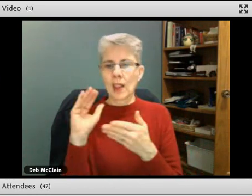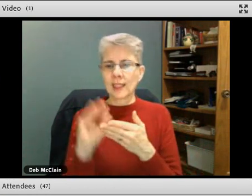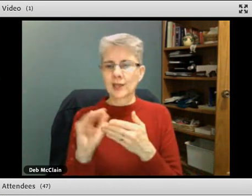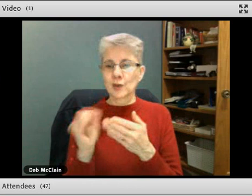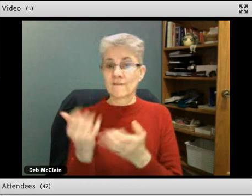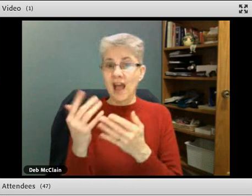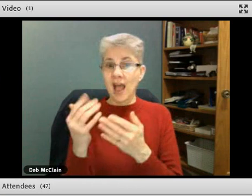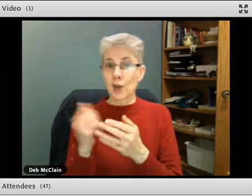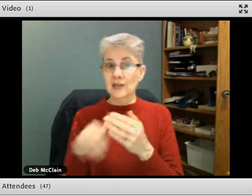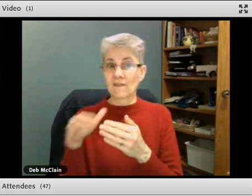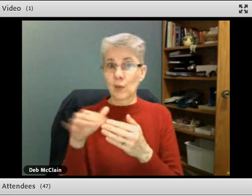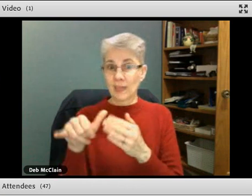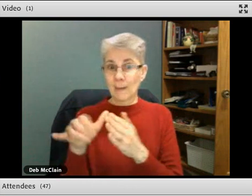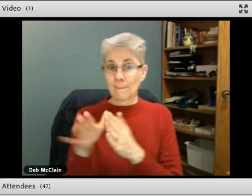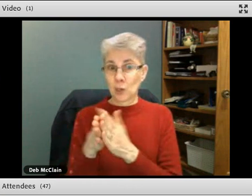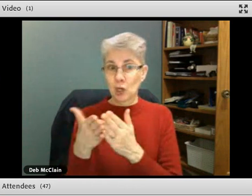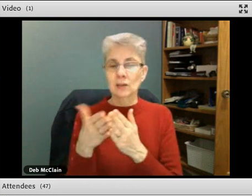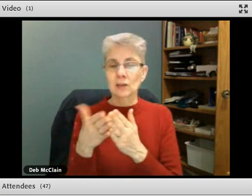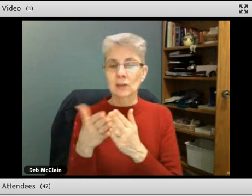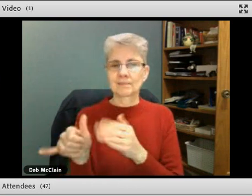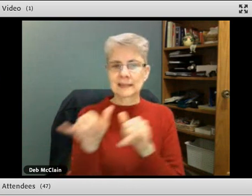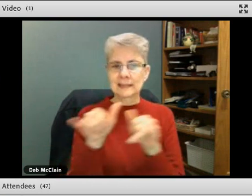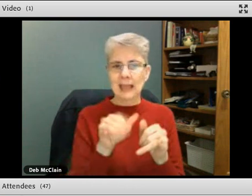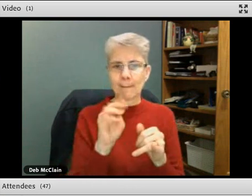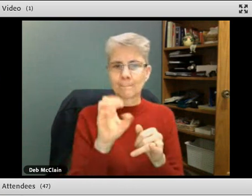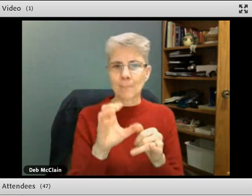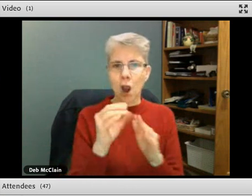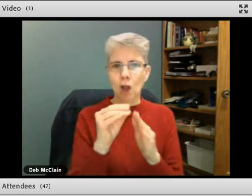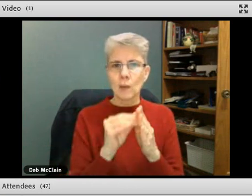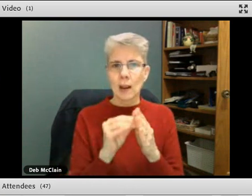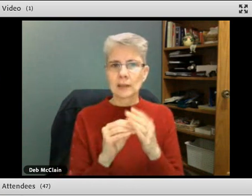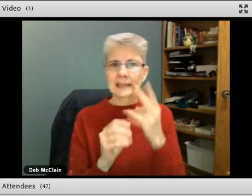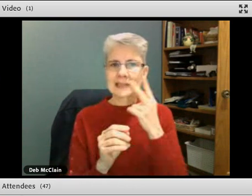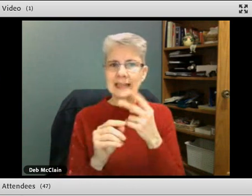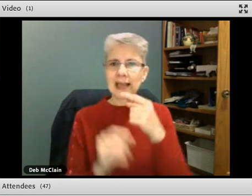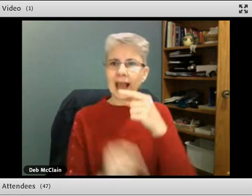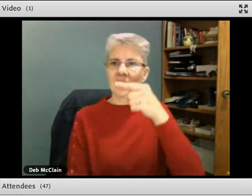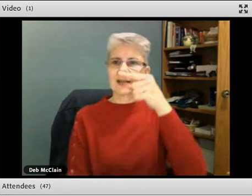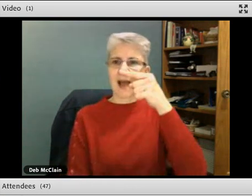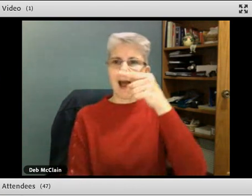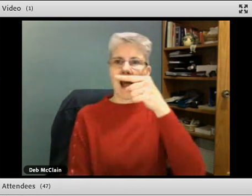And you see up at the top -- these are the fixed fields. So, this is the data that comes from the 008,